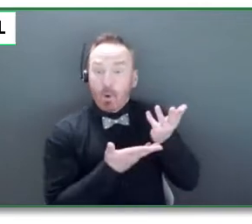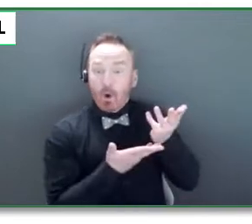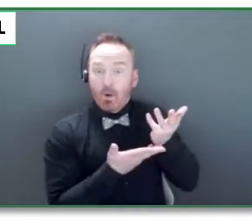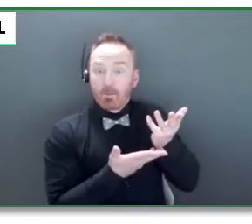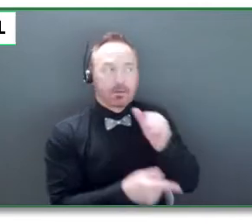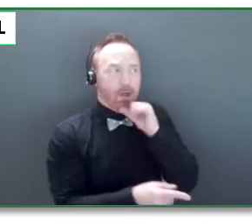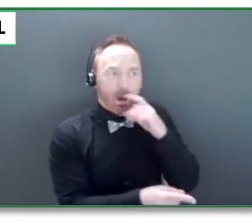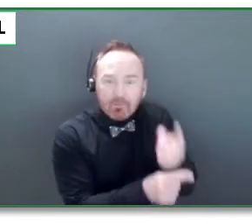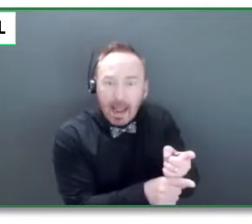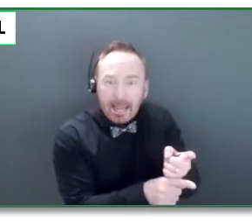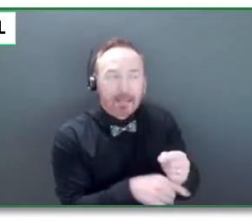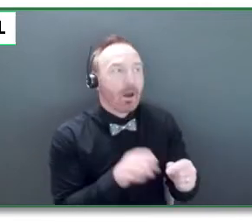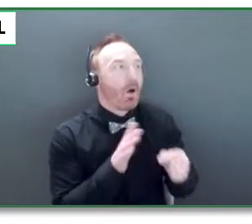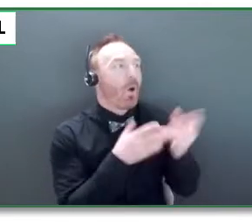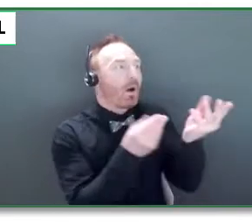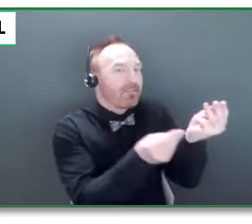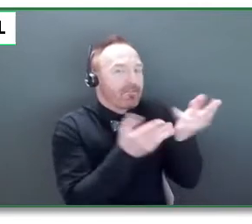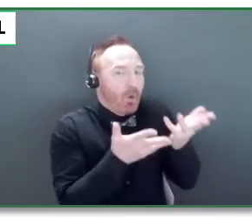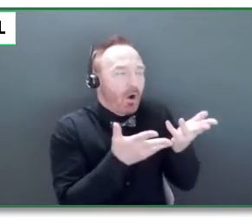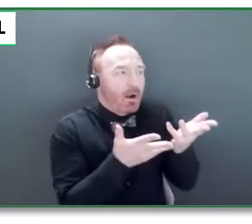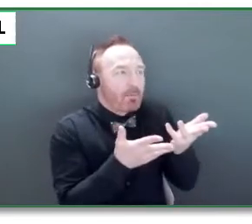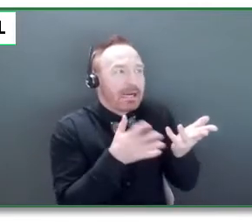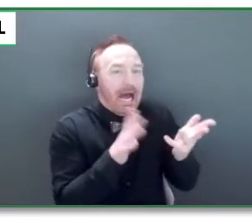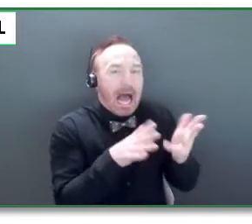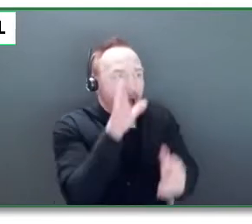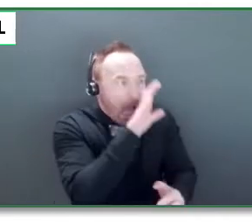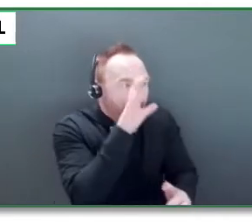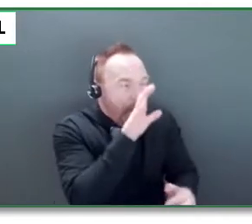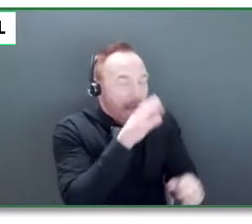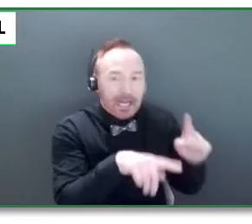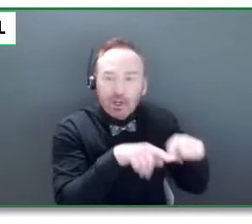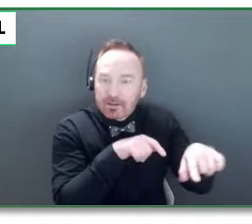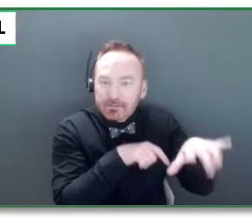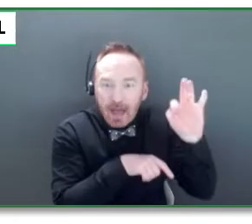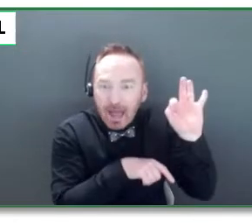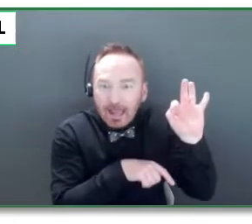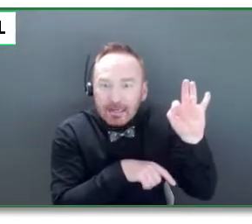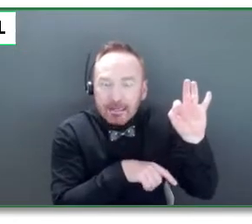even before going to the park. It could also be that